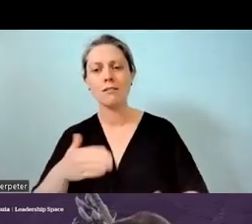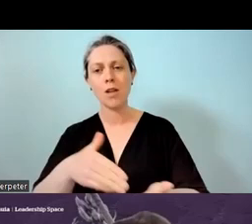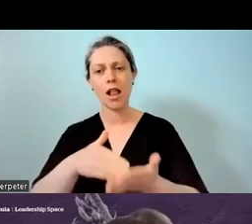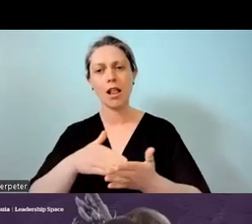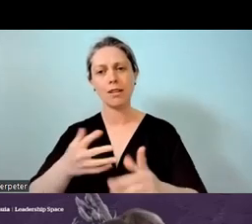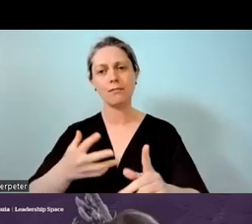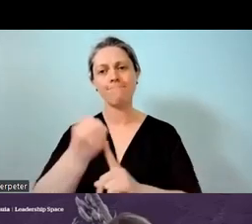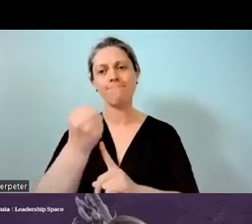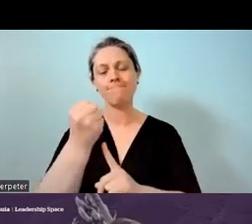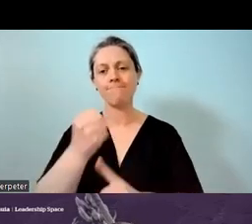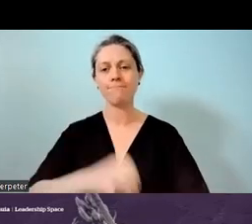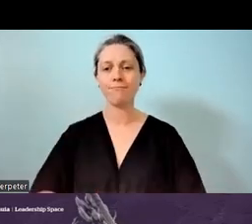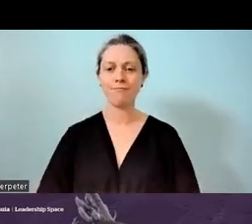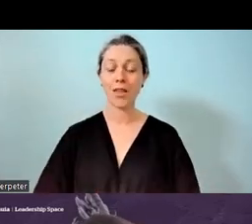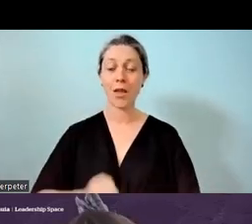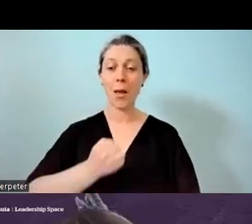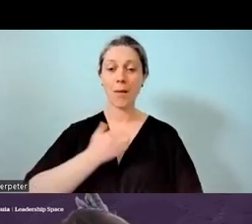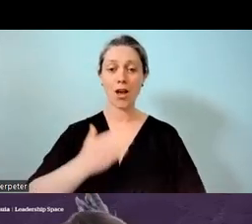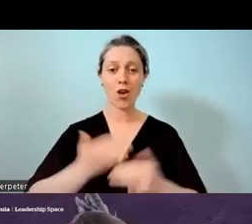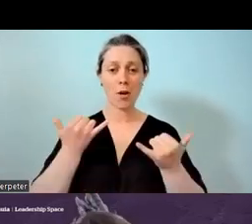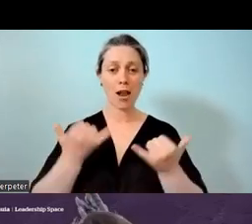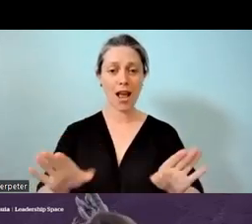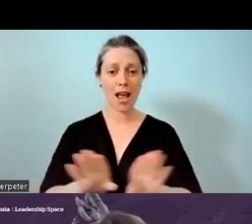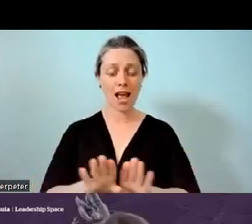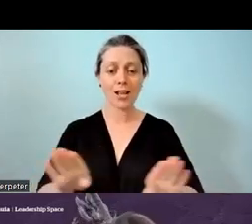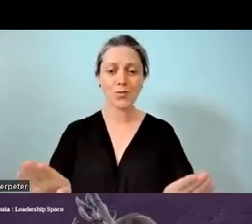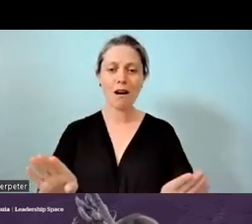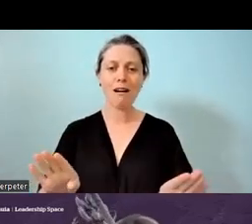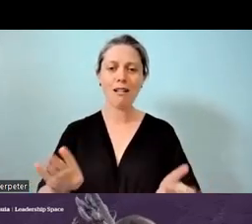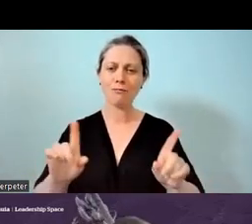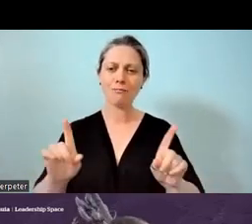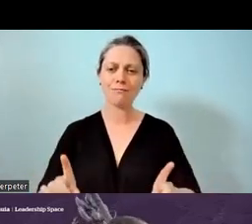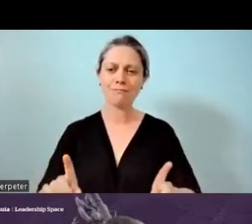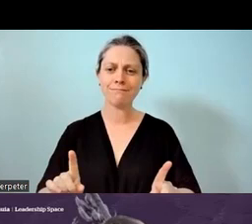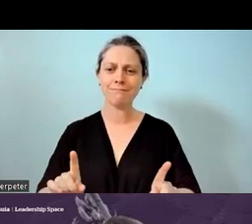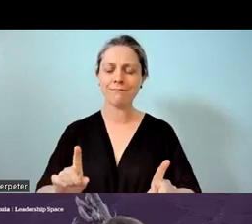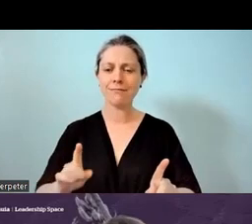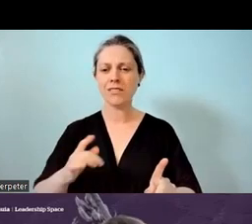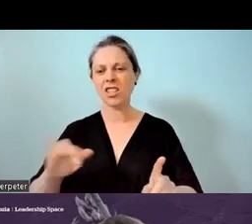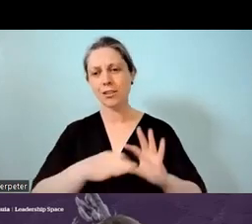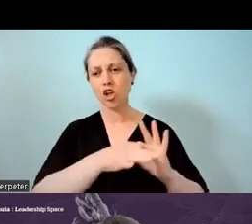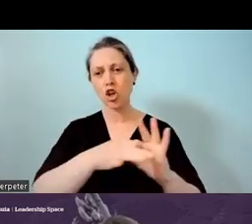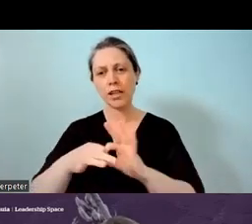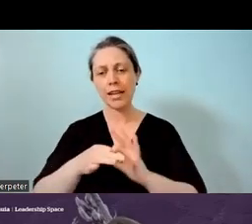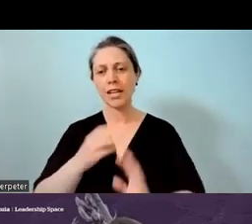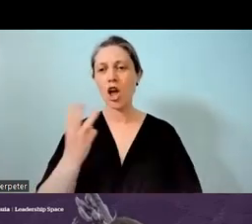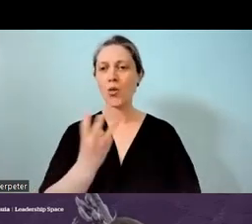It is my job now to also just make some threads between all three of our great speakers today.